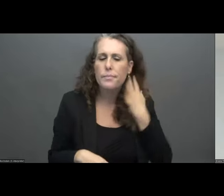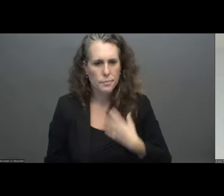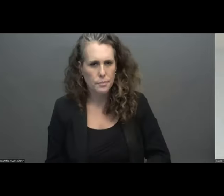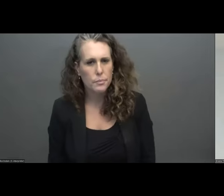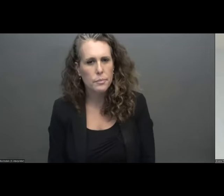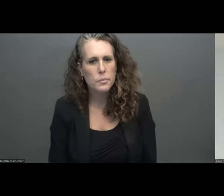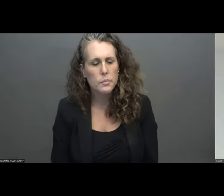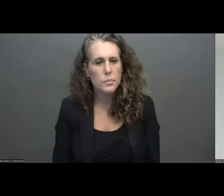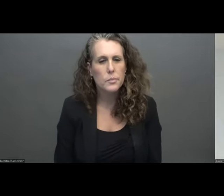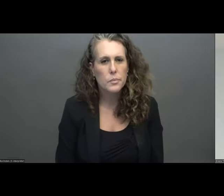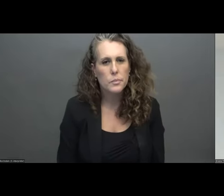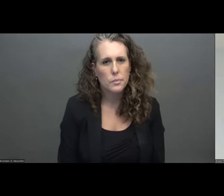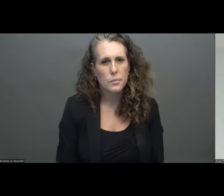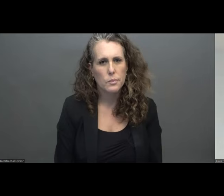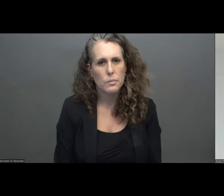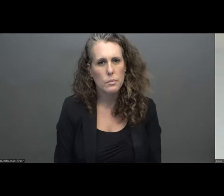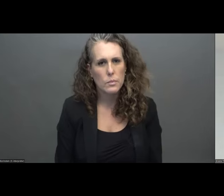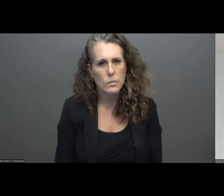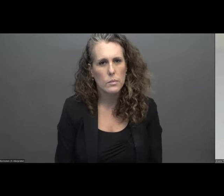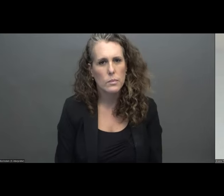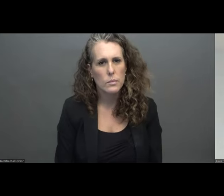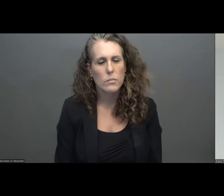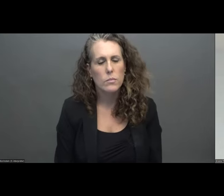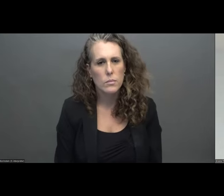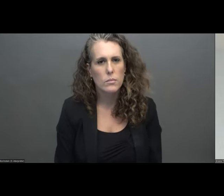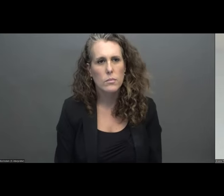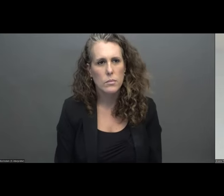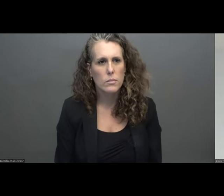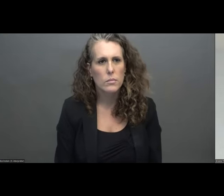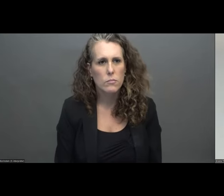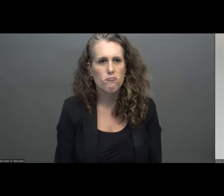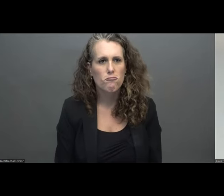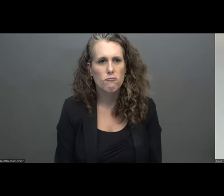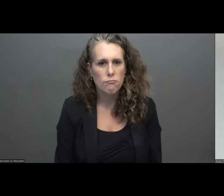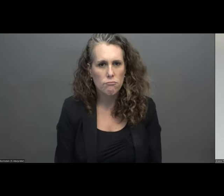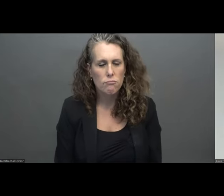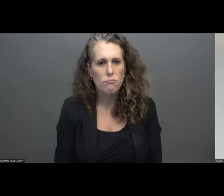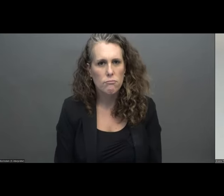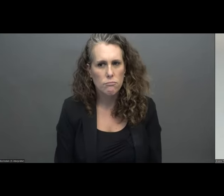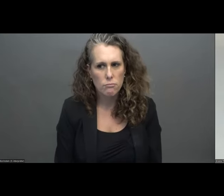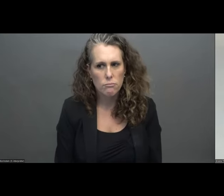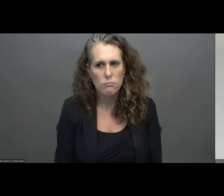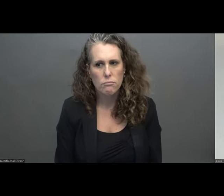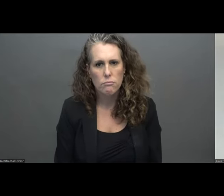a call center la problematical 16:08:03 decoder set and on the Costa. Just